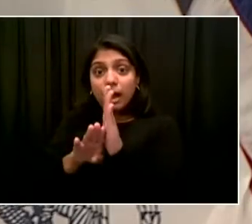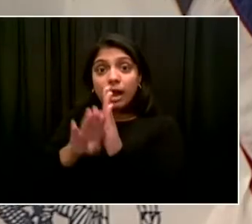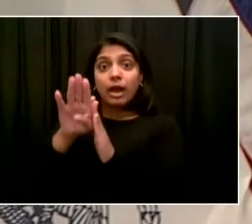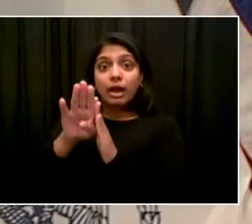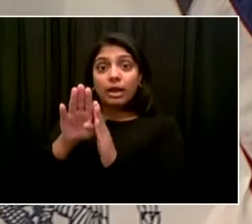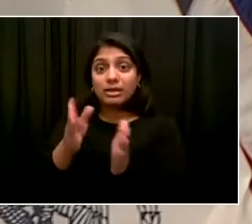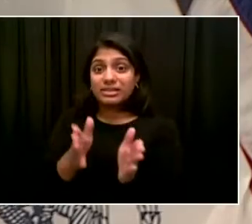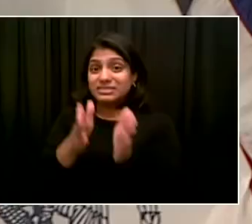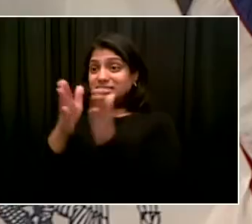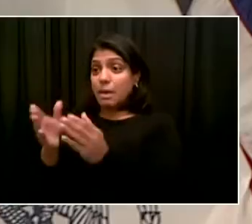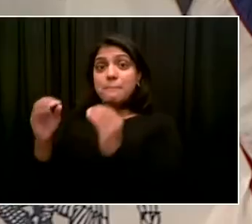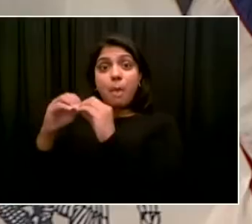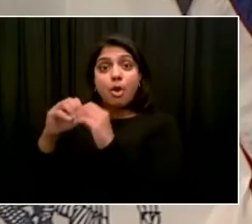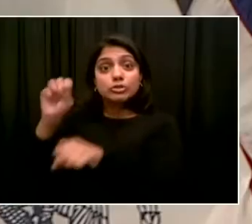PANDEMIC, WE